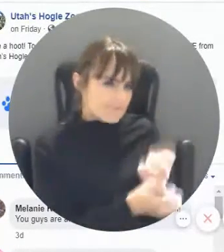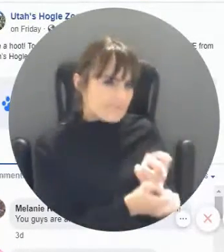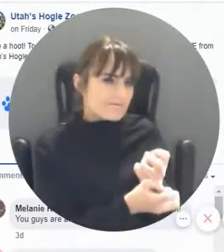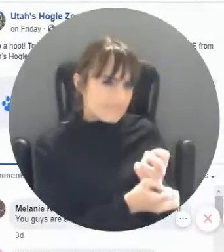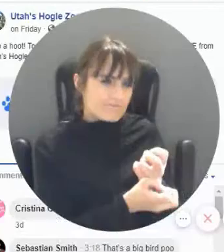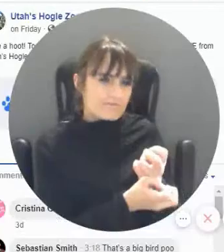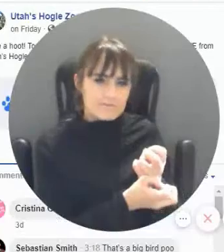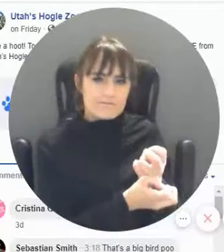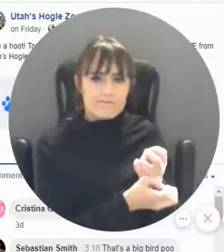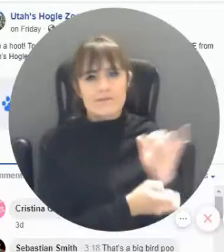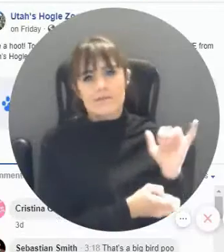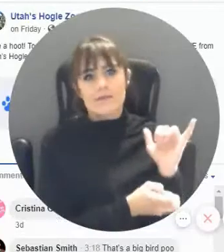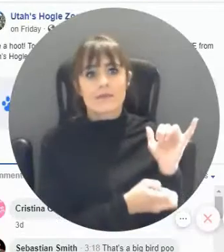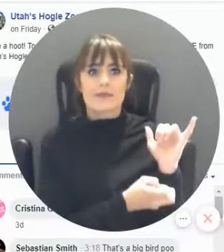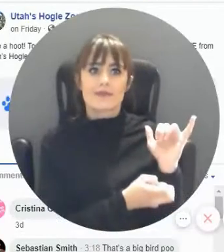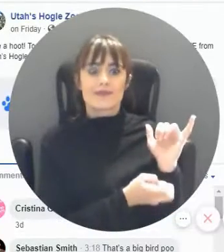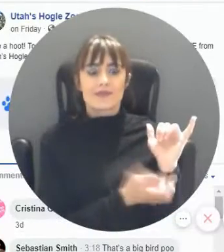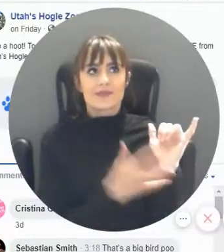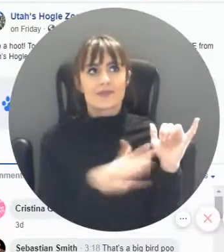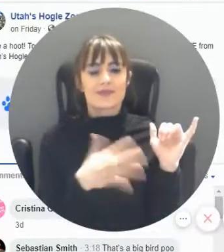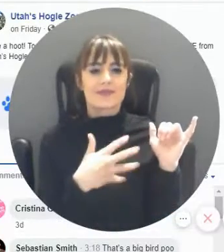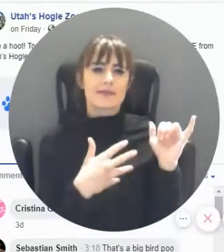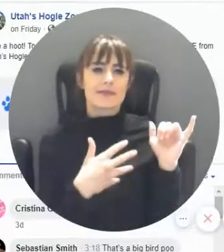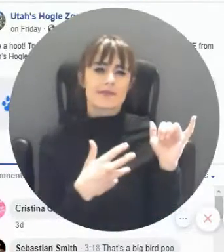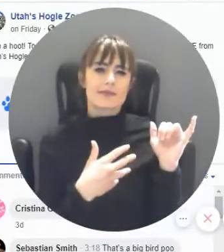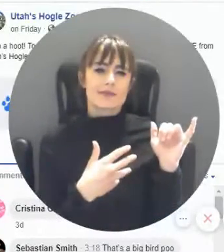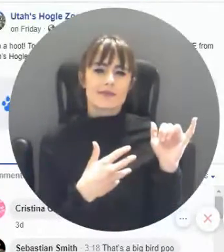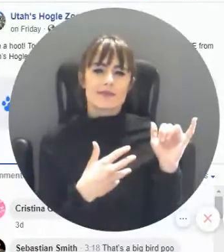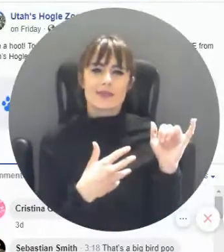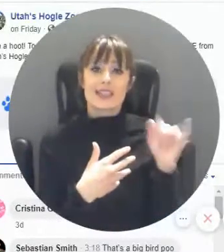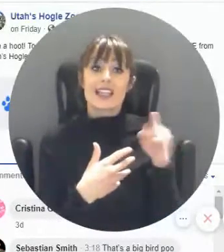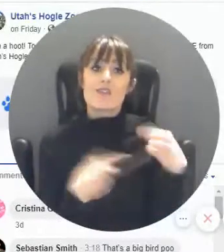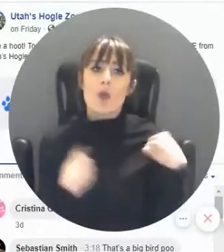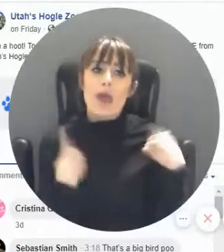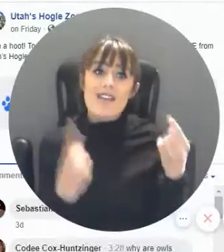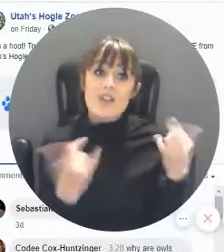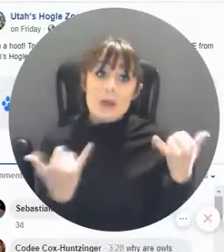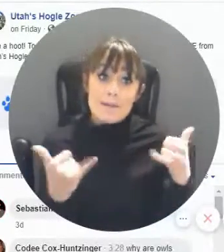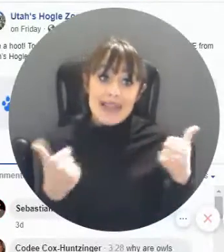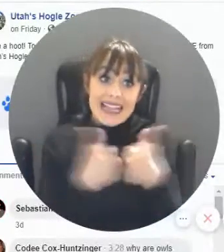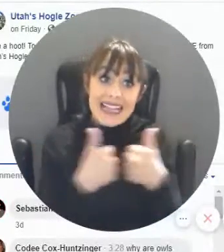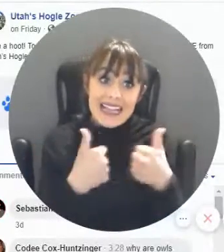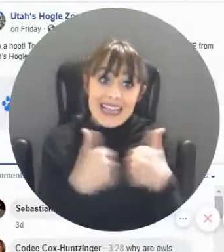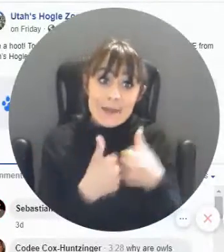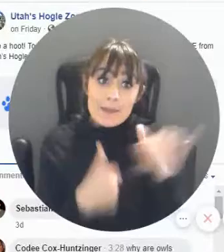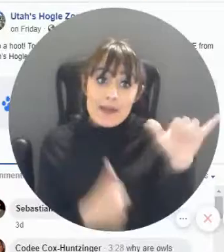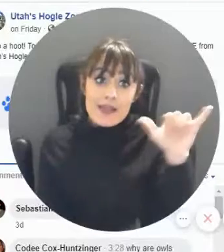light weight little... If you've ever played a game, like monopoly...those little